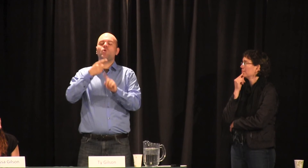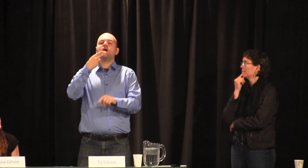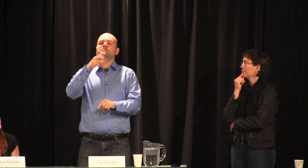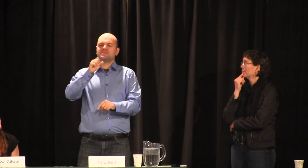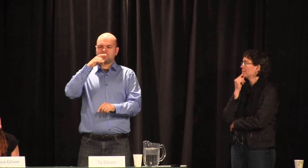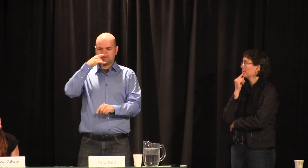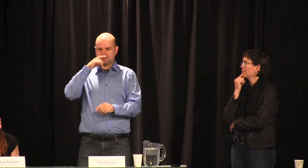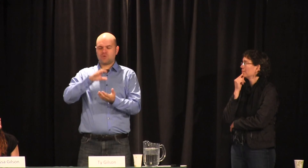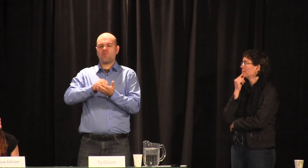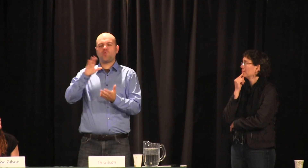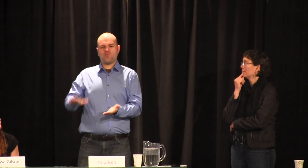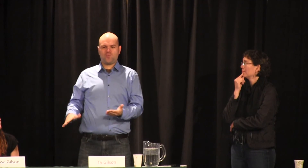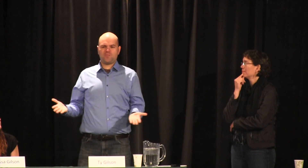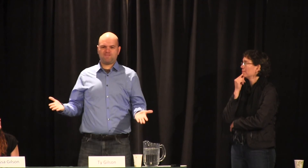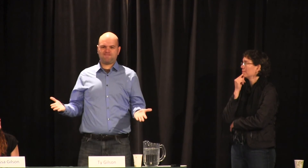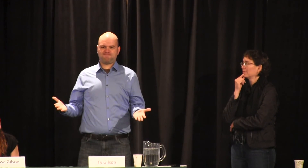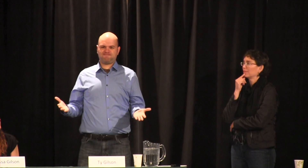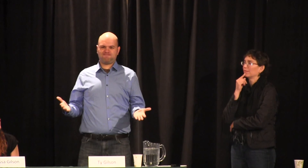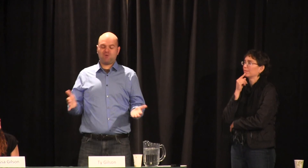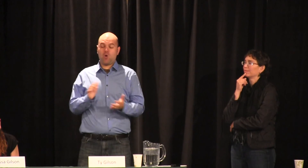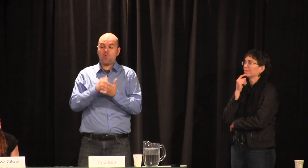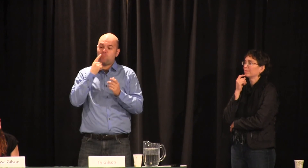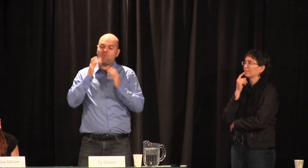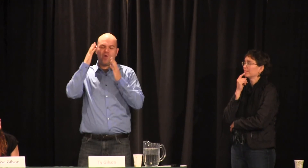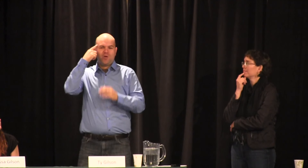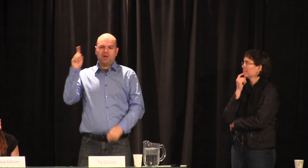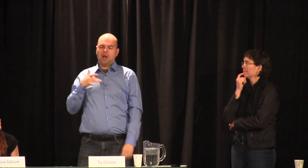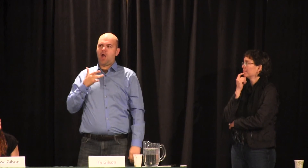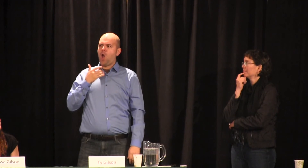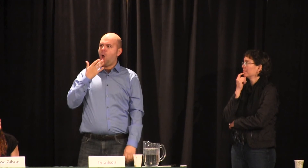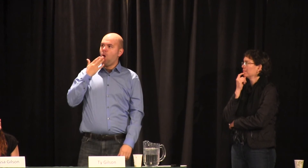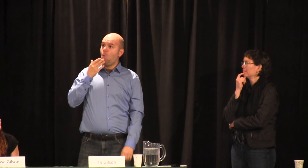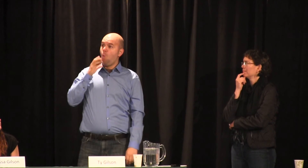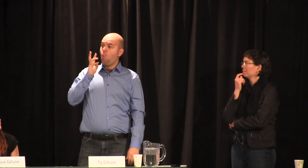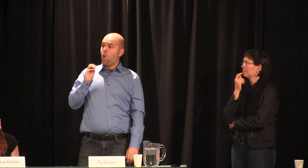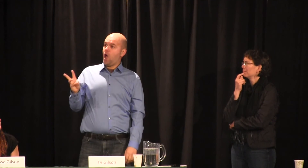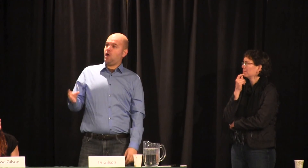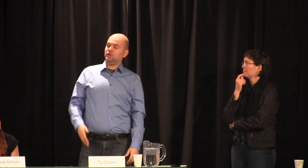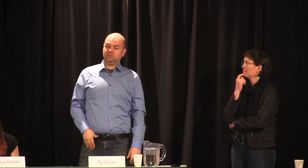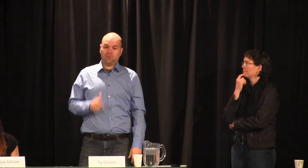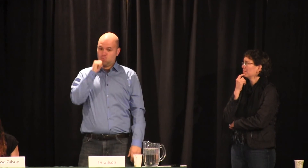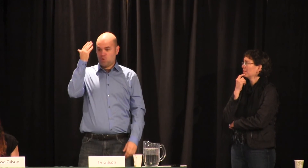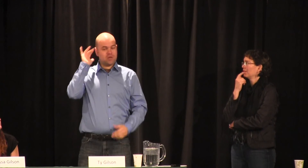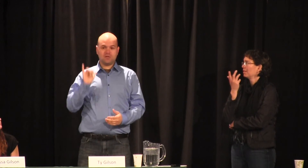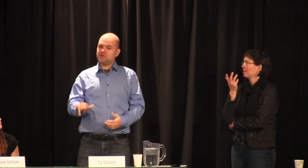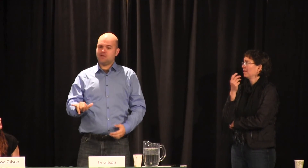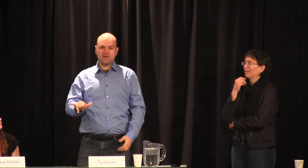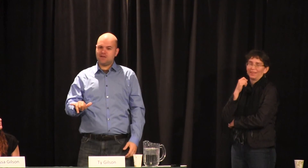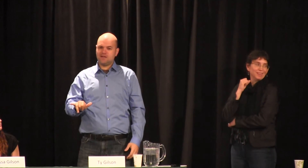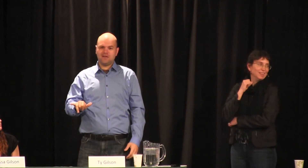It turns out, there was like a ASL student who took ASL in high school